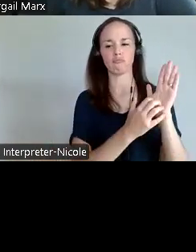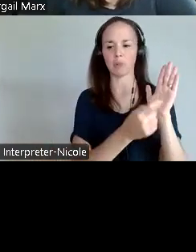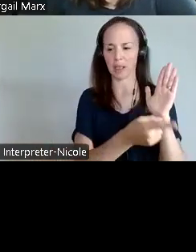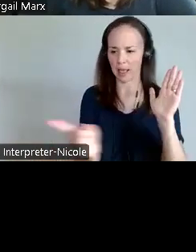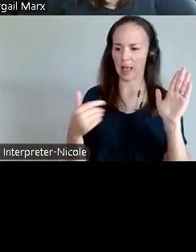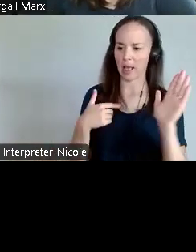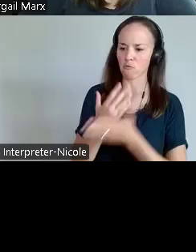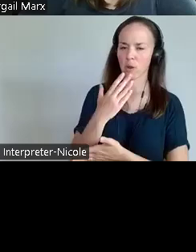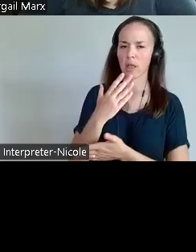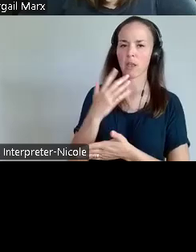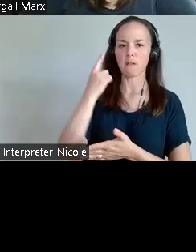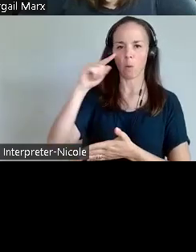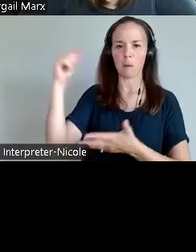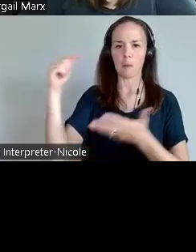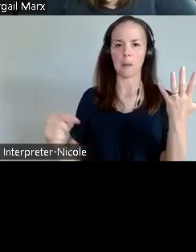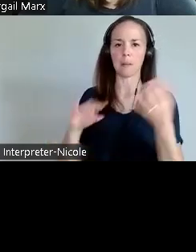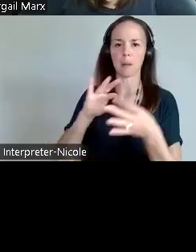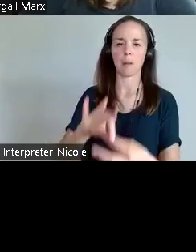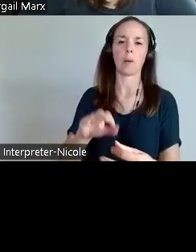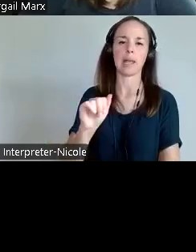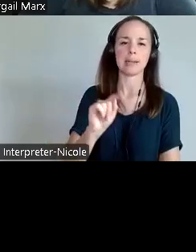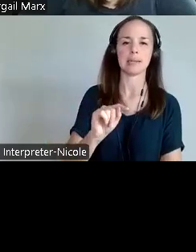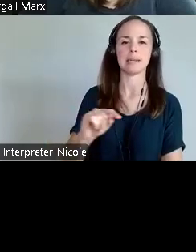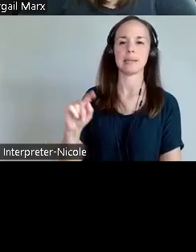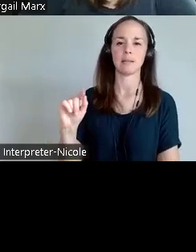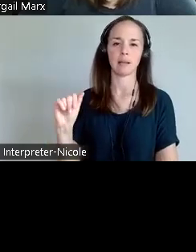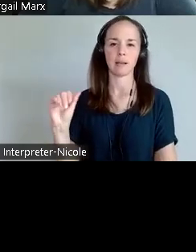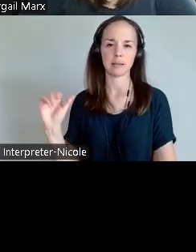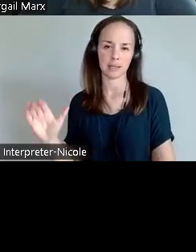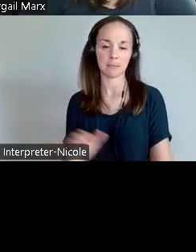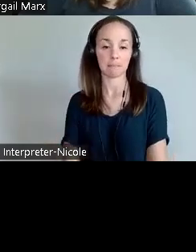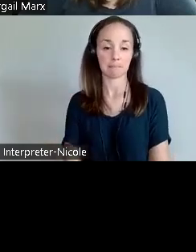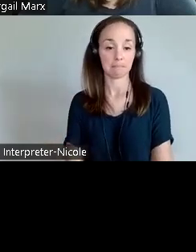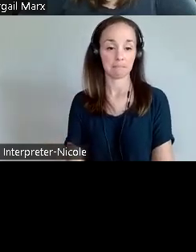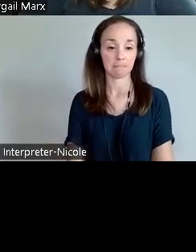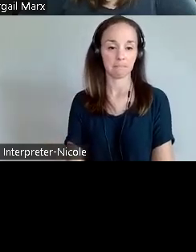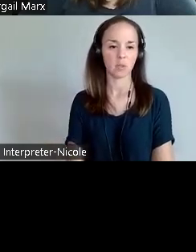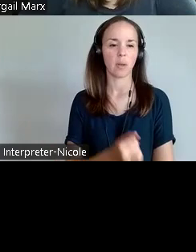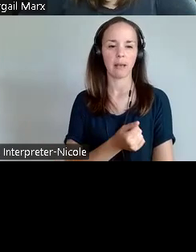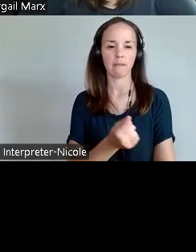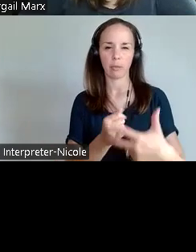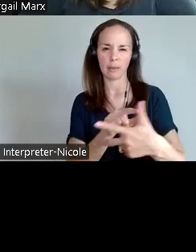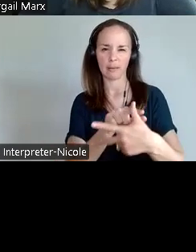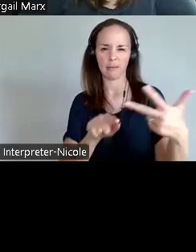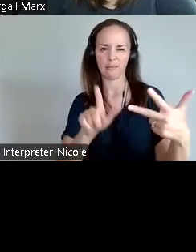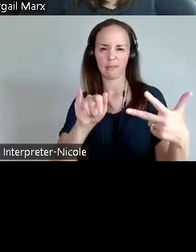AAC services and all of assistive technology, so there's a few links for you there as well.